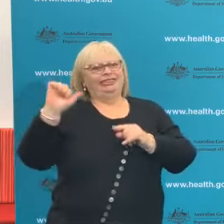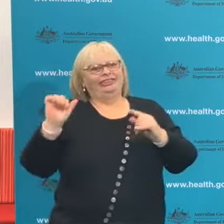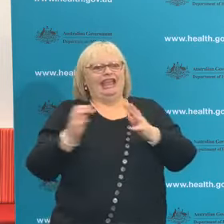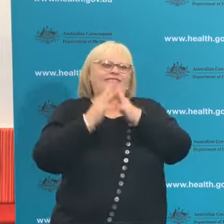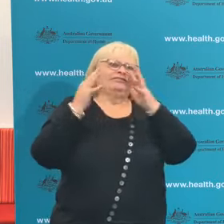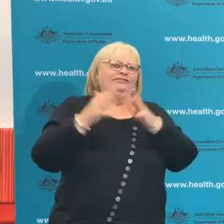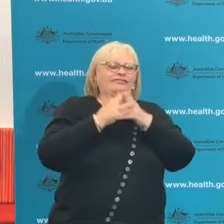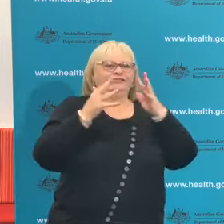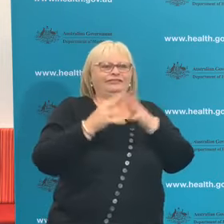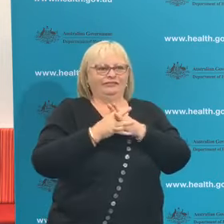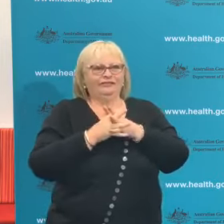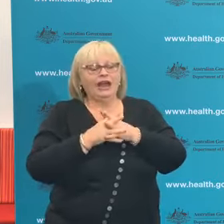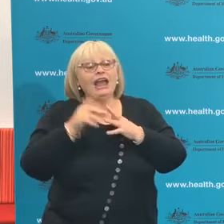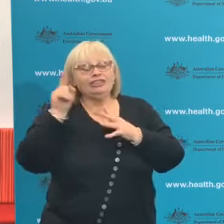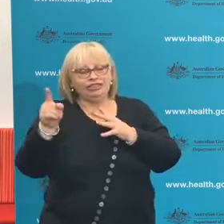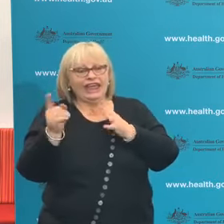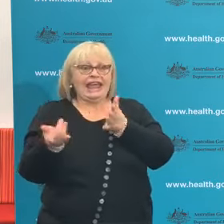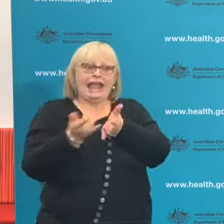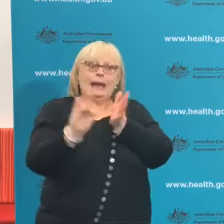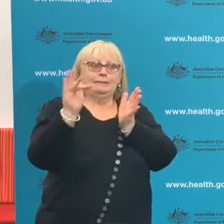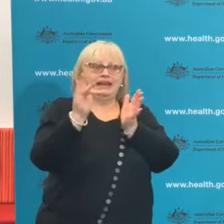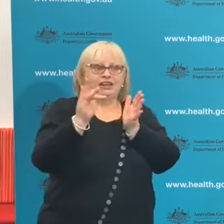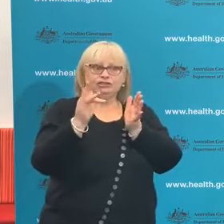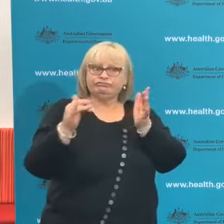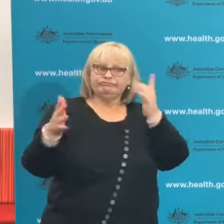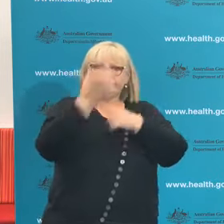has effectively been achieved, what's your assessment of that?